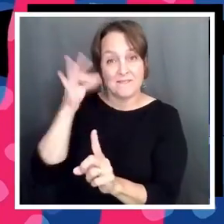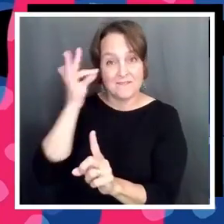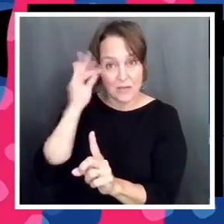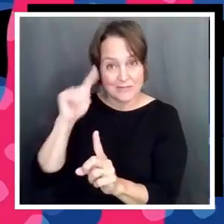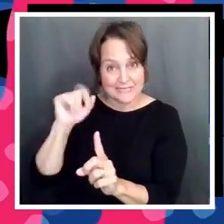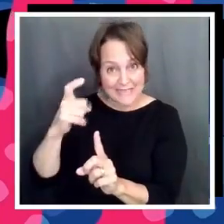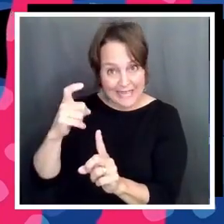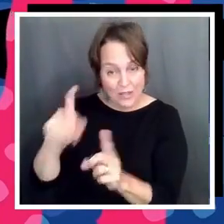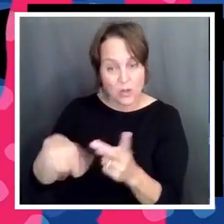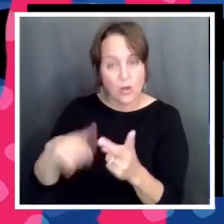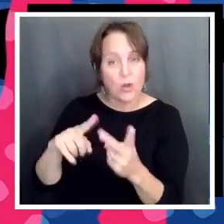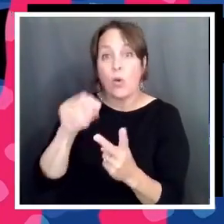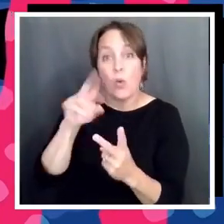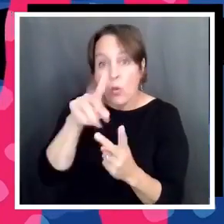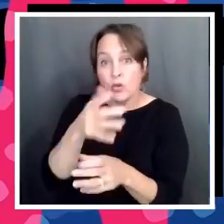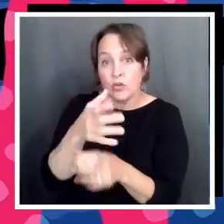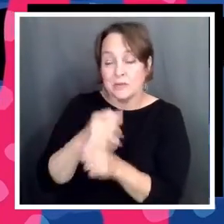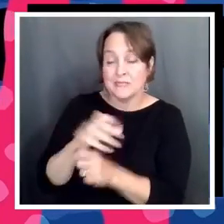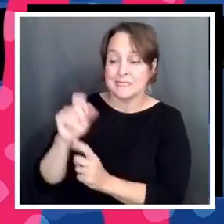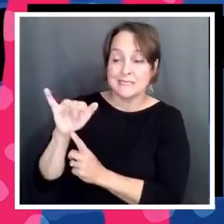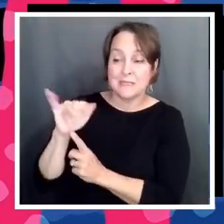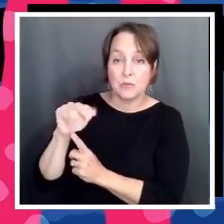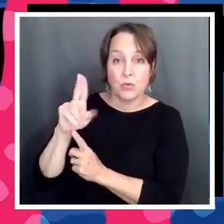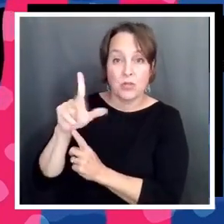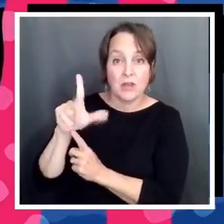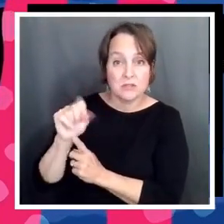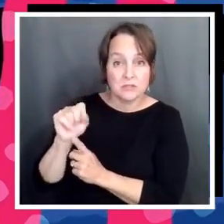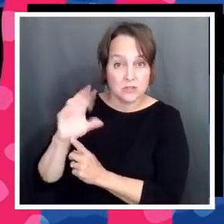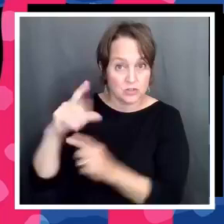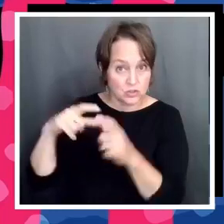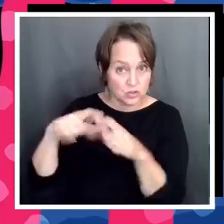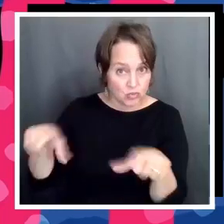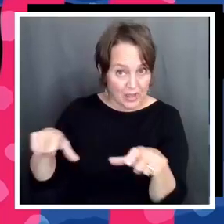THEIR CHECKS.